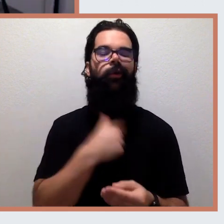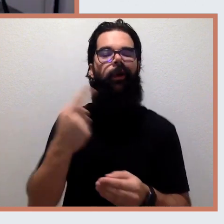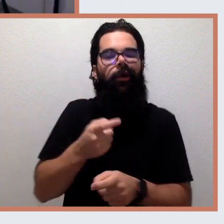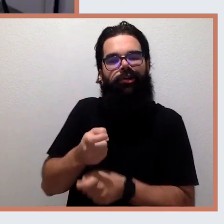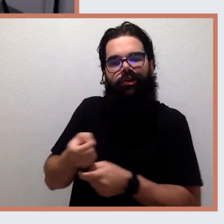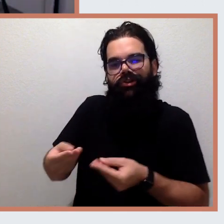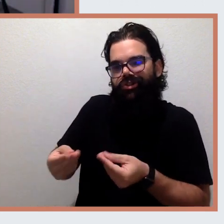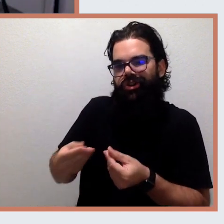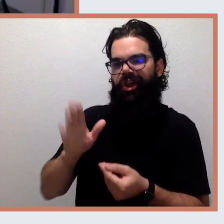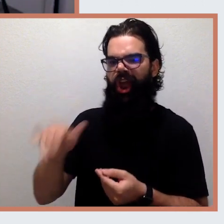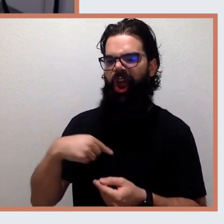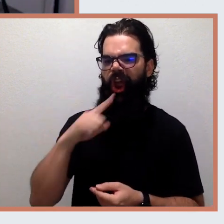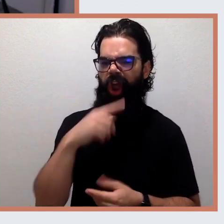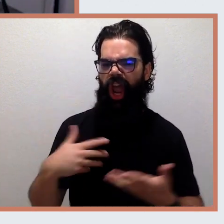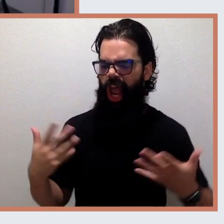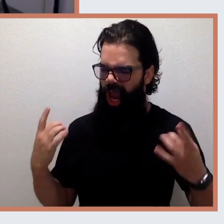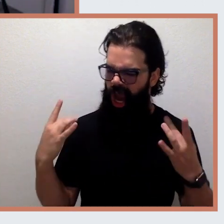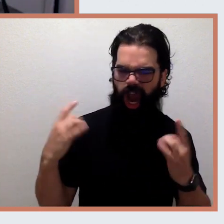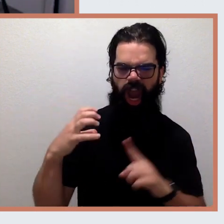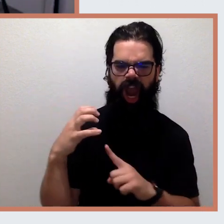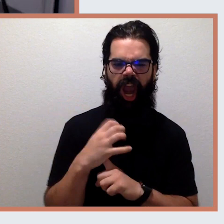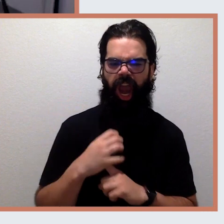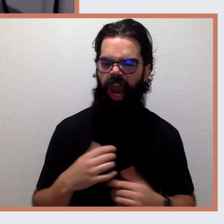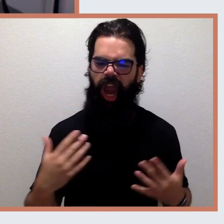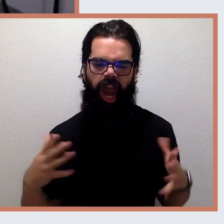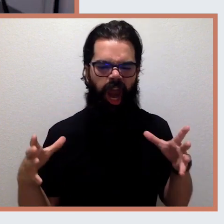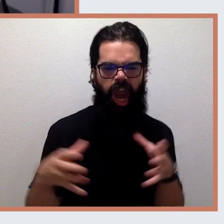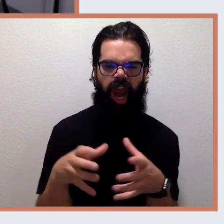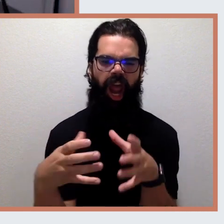but we always joke saying, "We'll be the geriatric SEALs at that point."